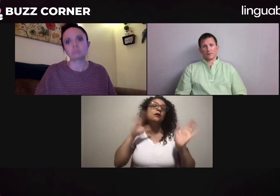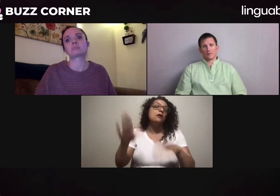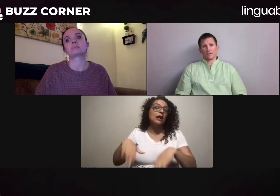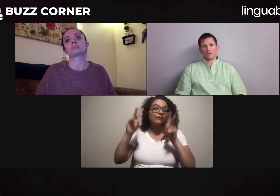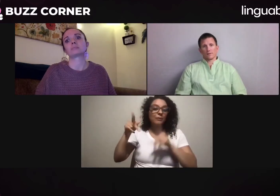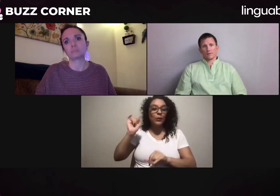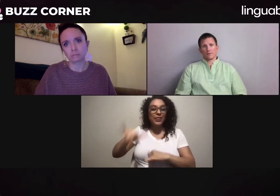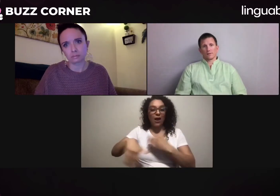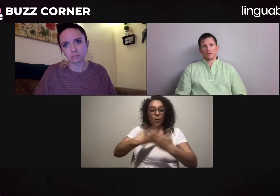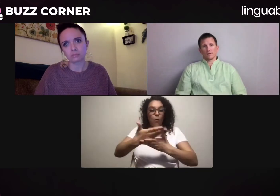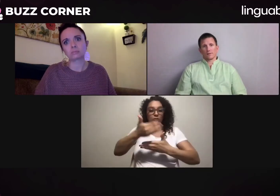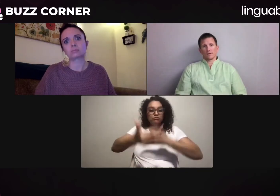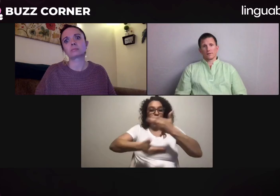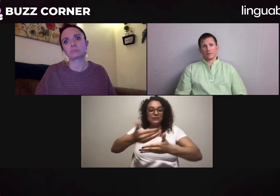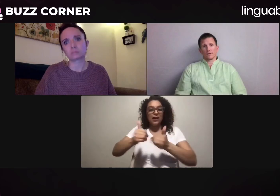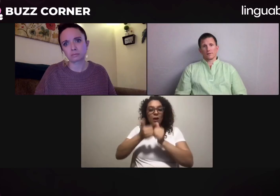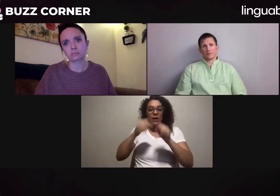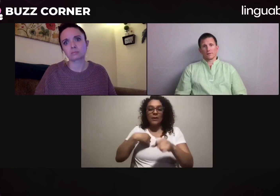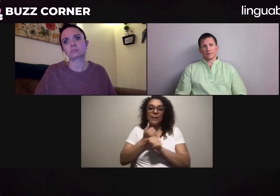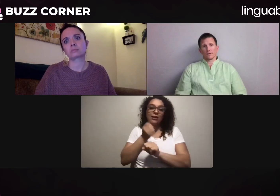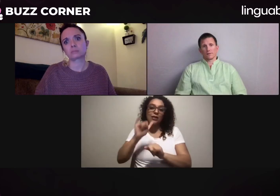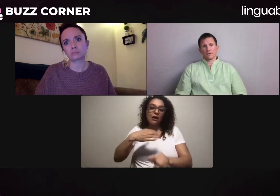It's three months until they receive contact.